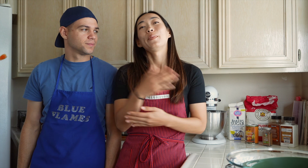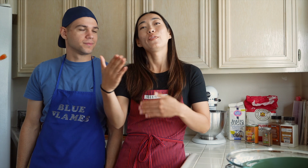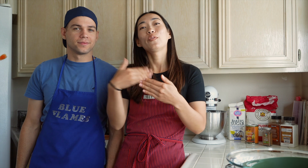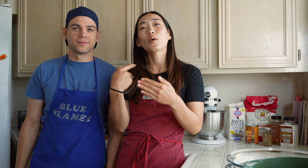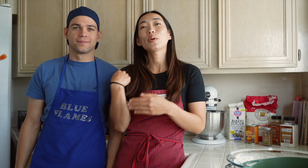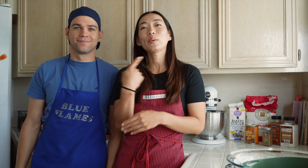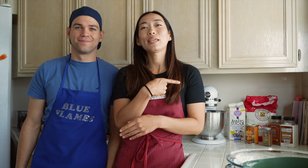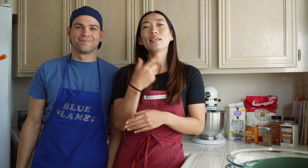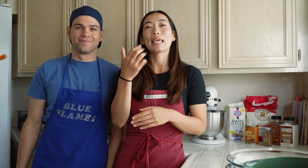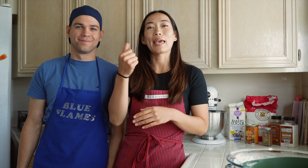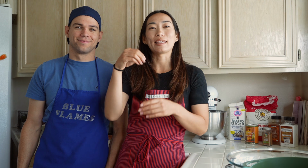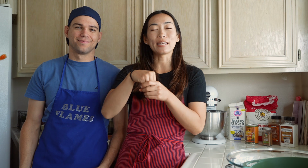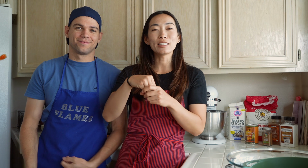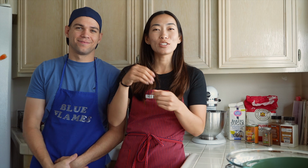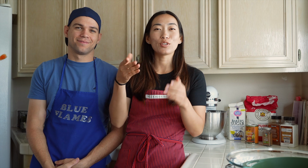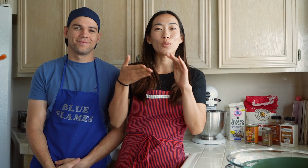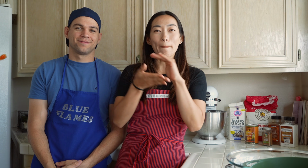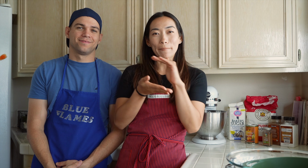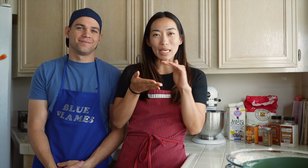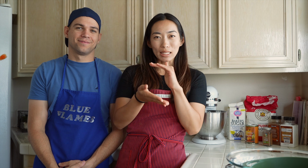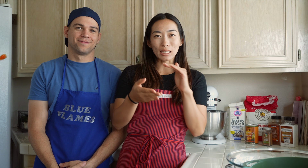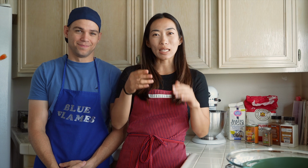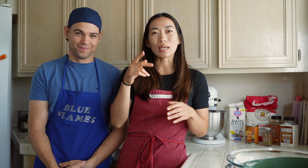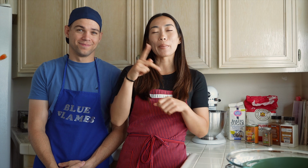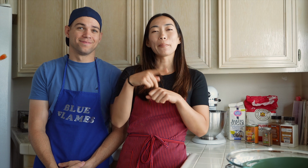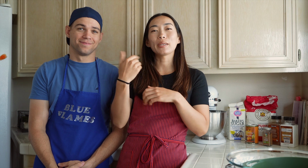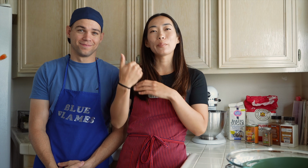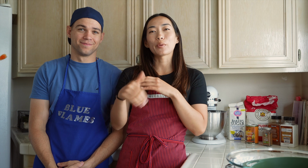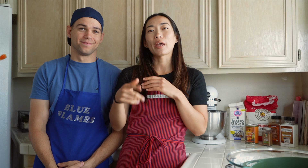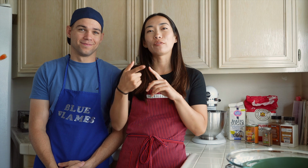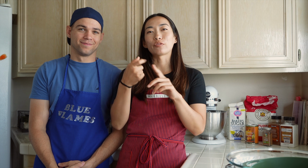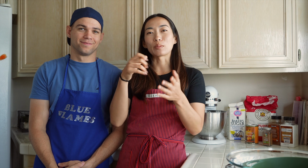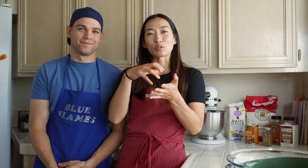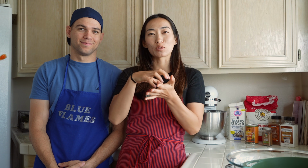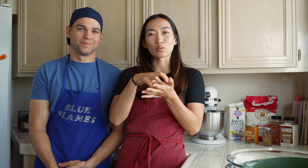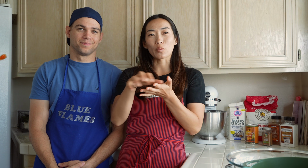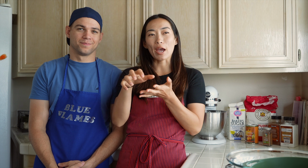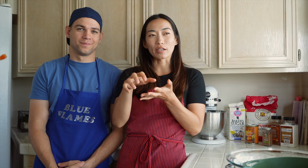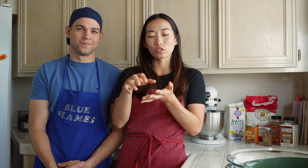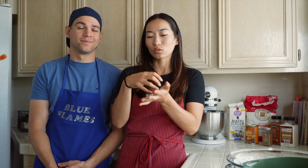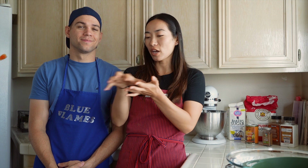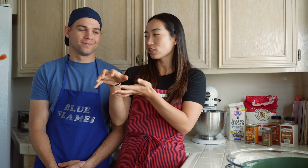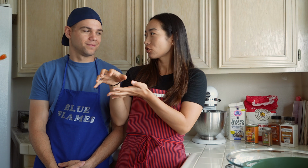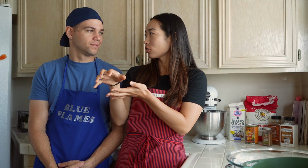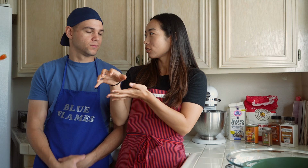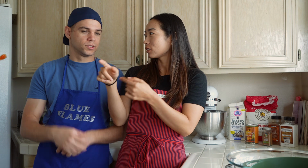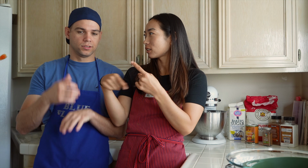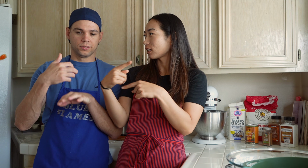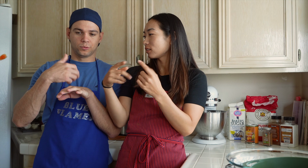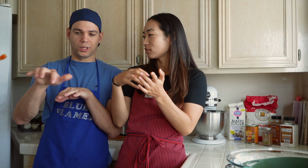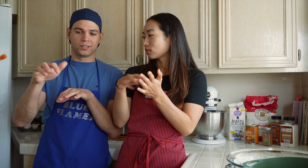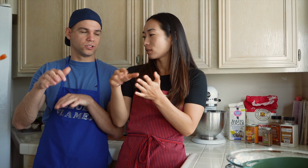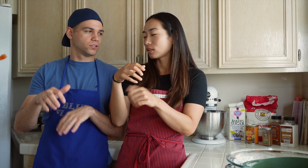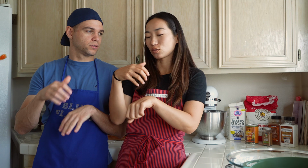E: before we get into baking pumpkin bread from scratch scratch? How do you sign scratch?